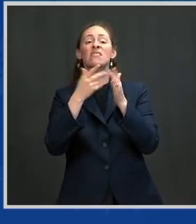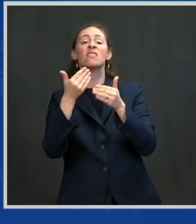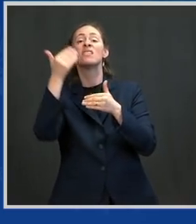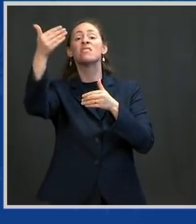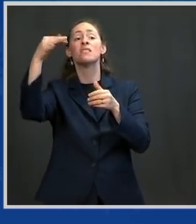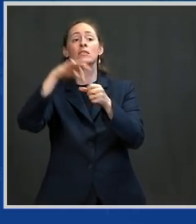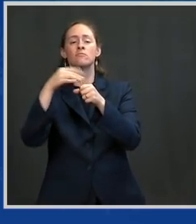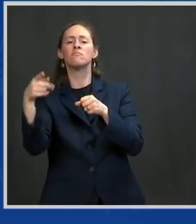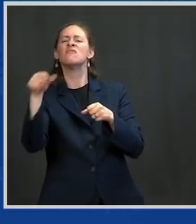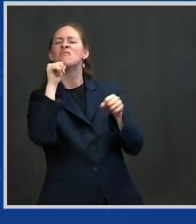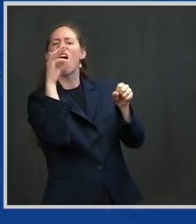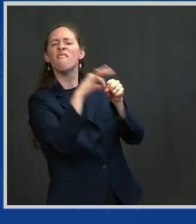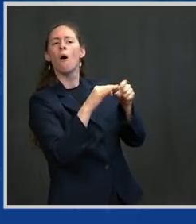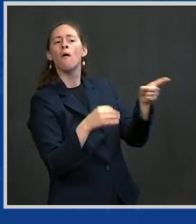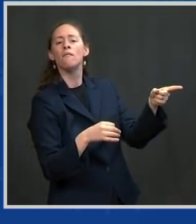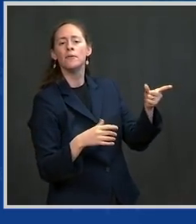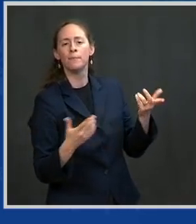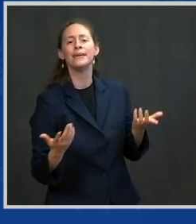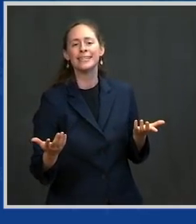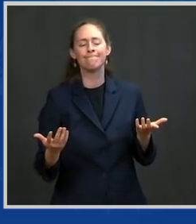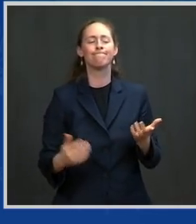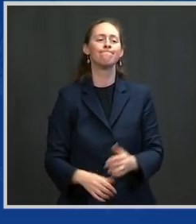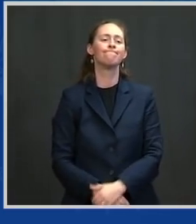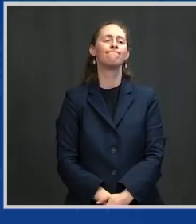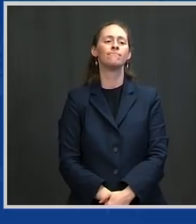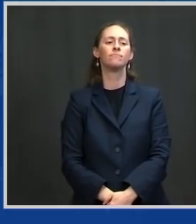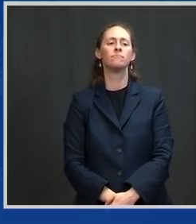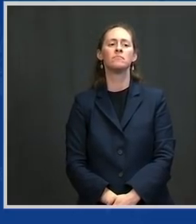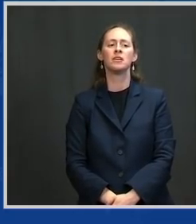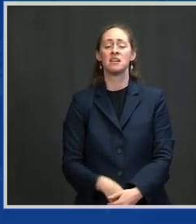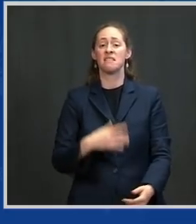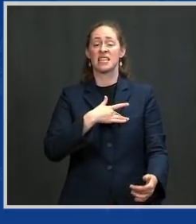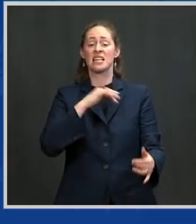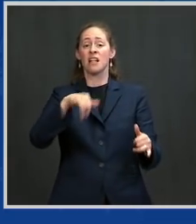That's why it's so important that I succeed in my agenda --